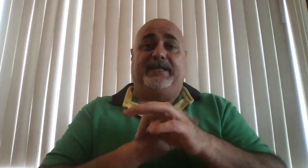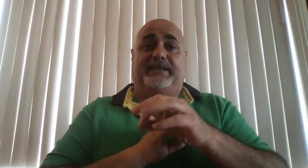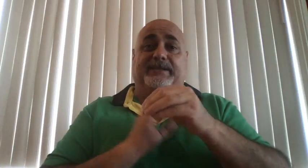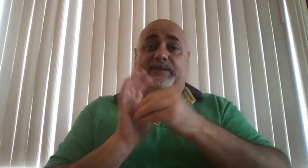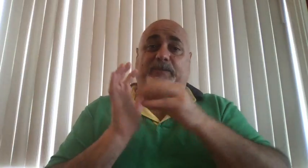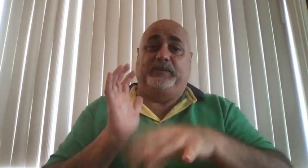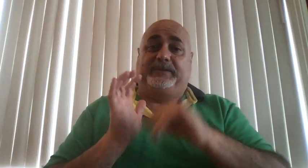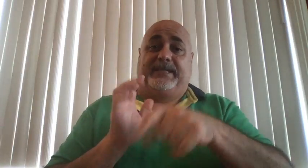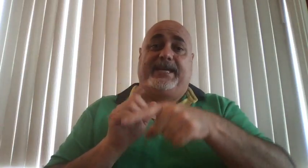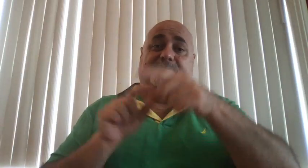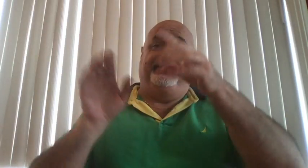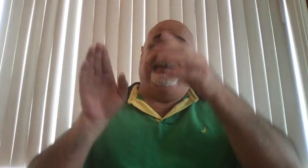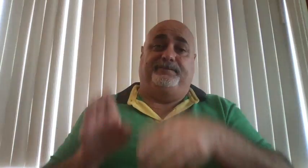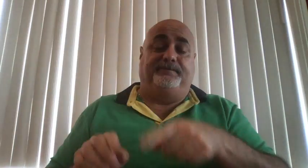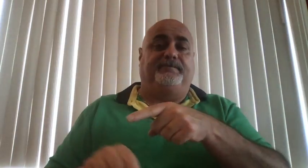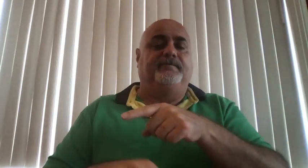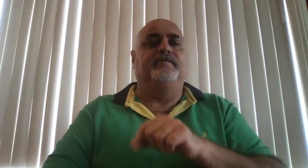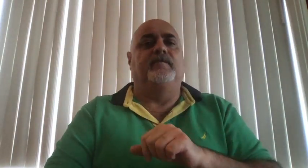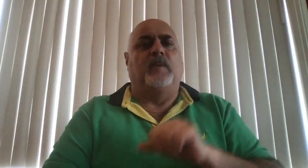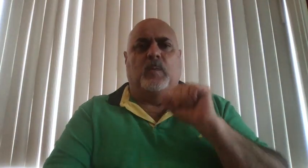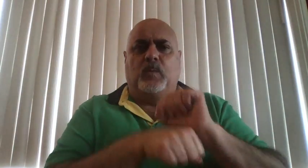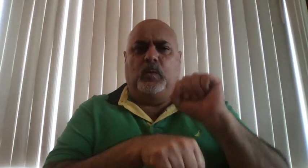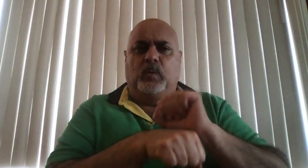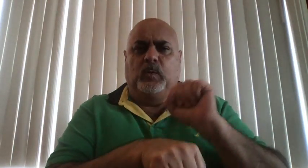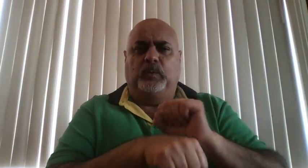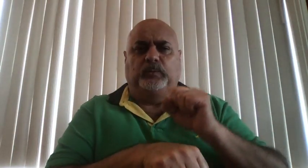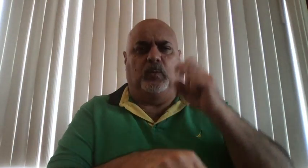I selected this student because of their hard work.